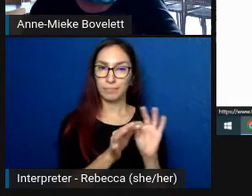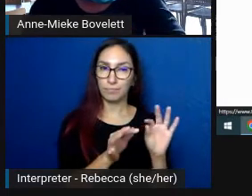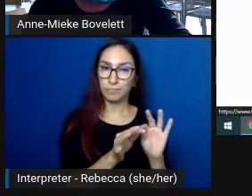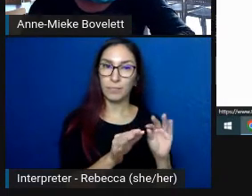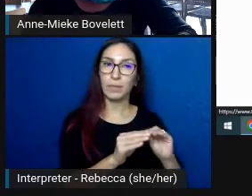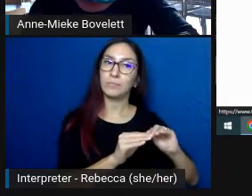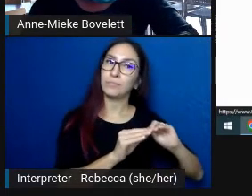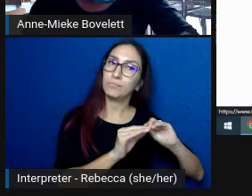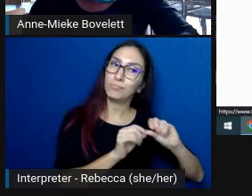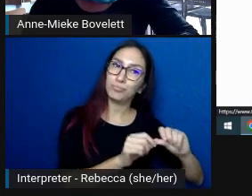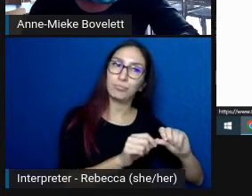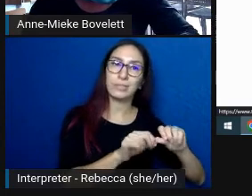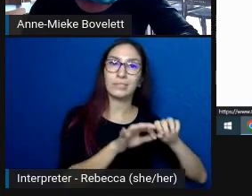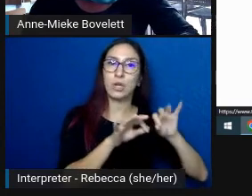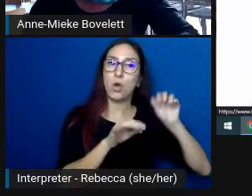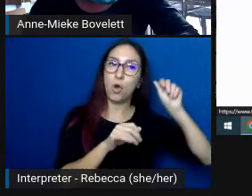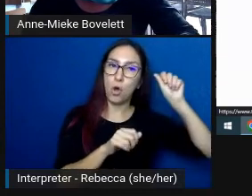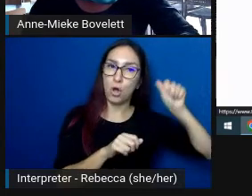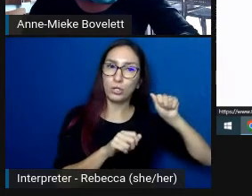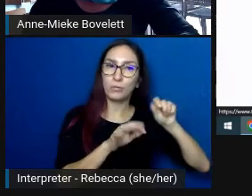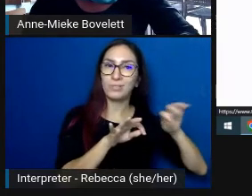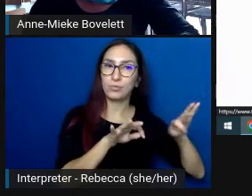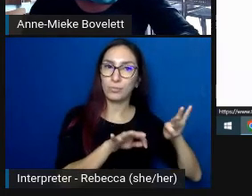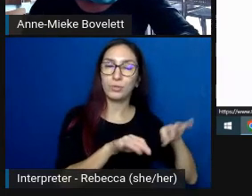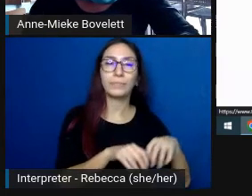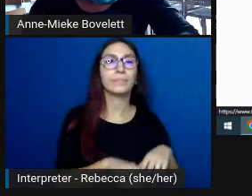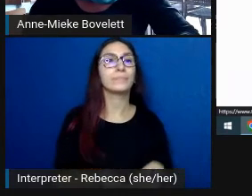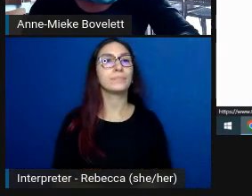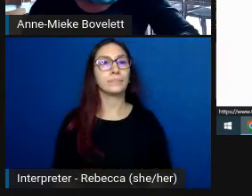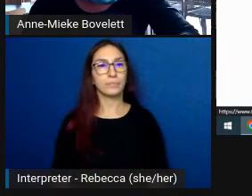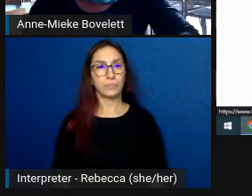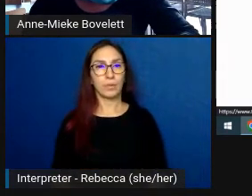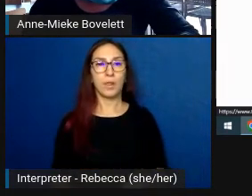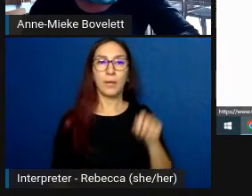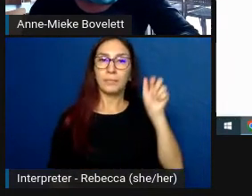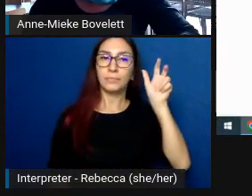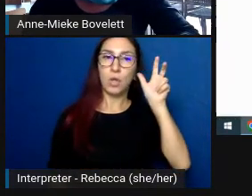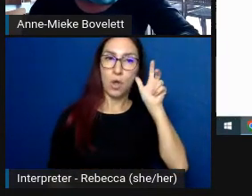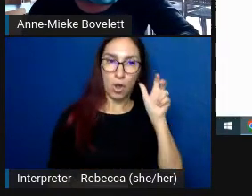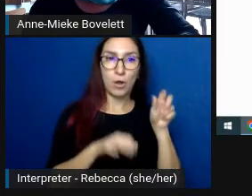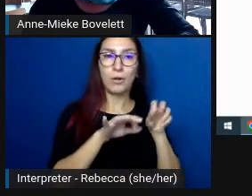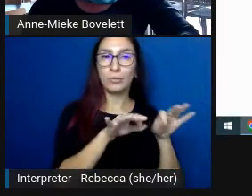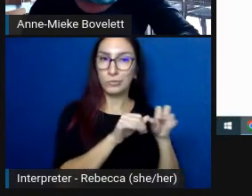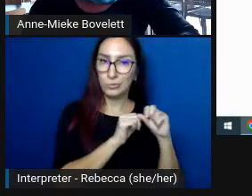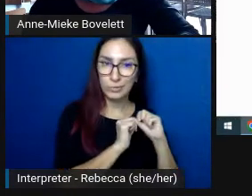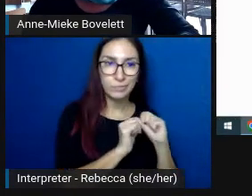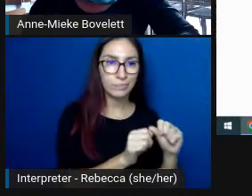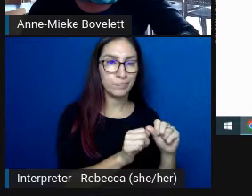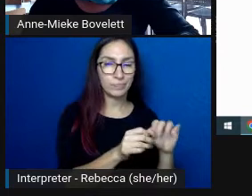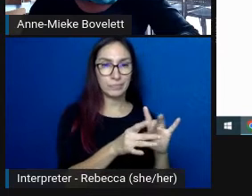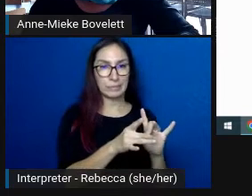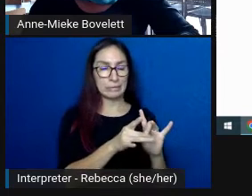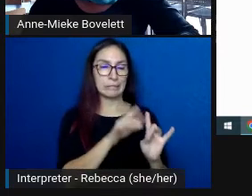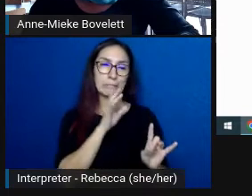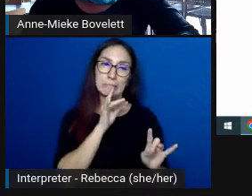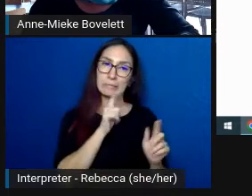It sounds like it's-- [screen reader]